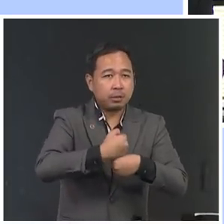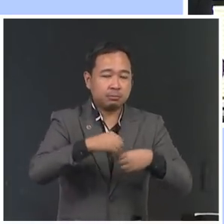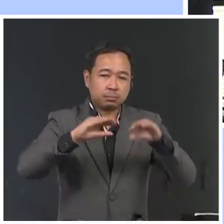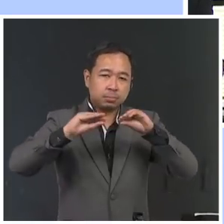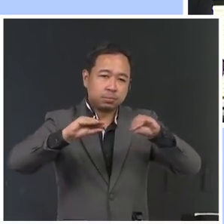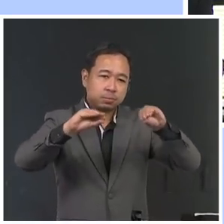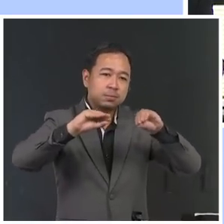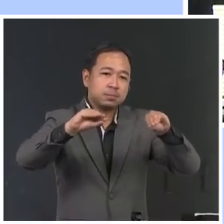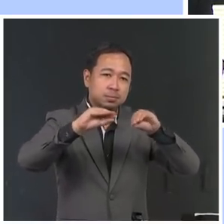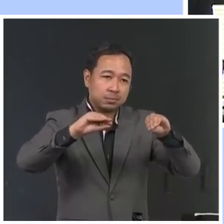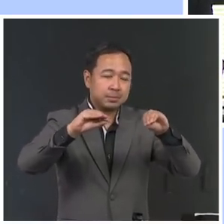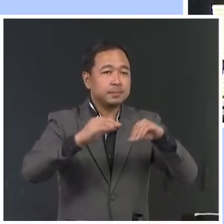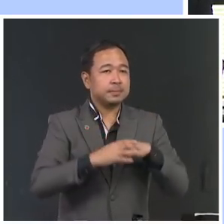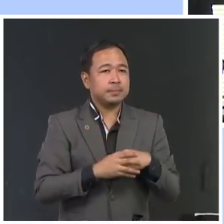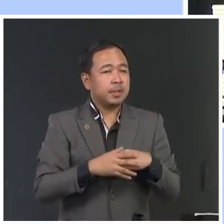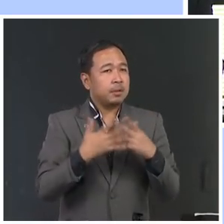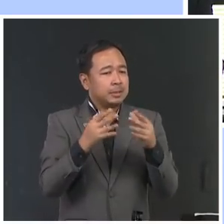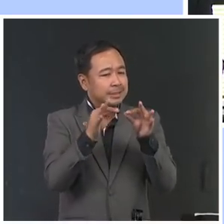about 6,000 people participated in these workshops. Next slide.